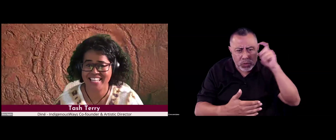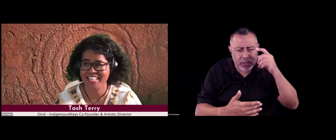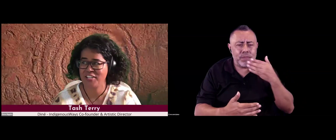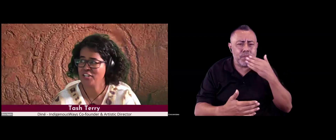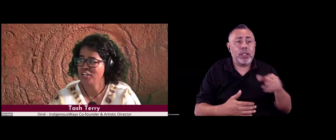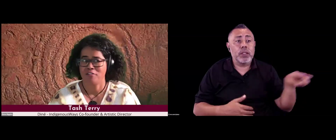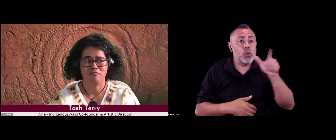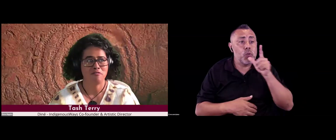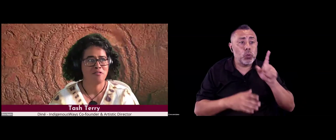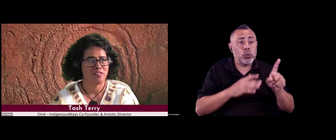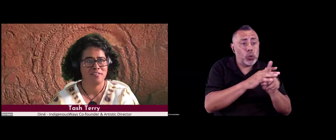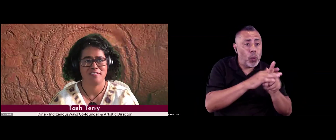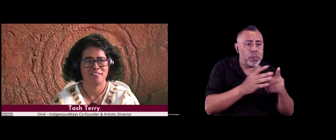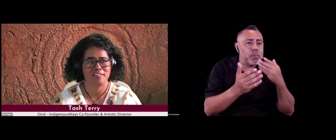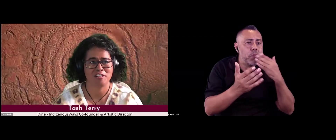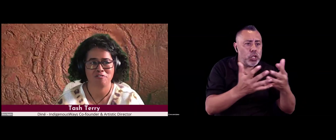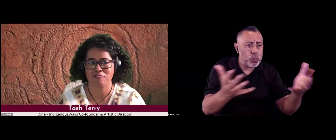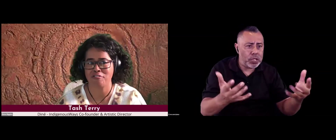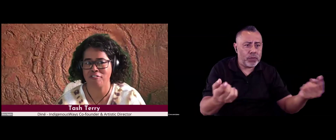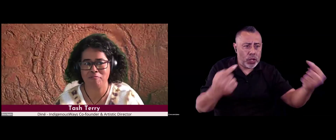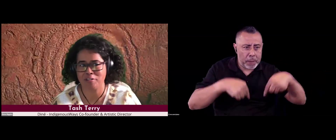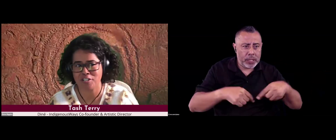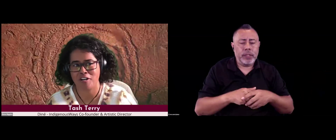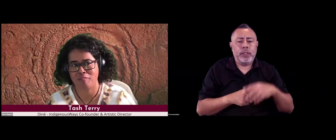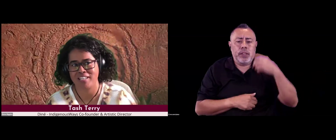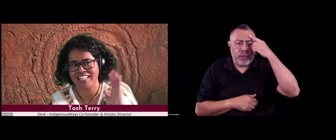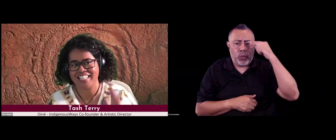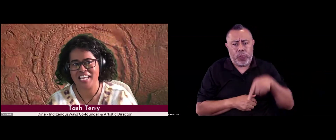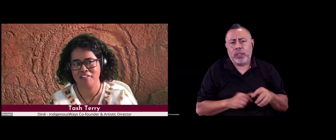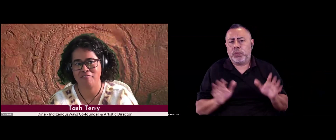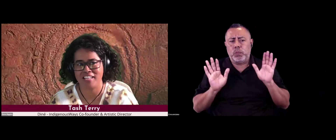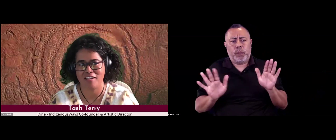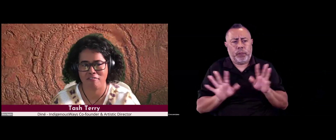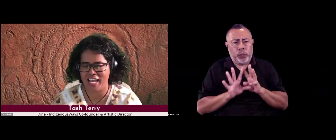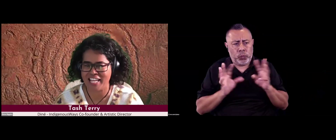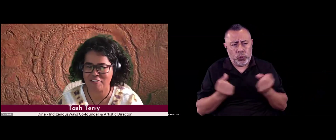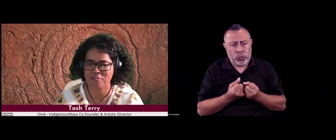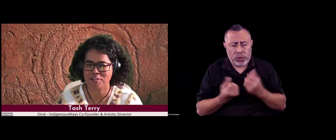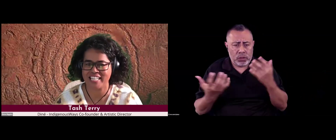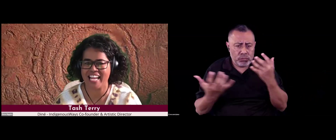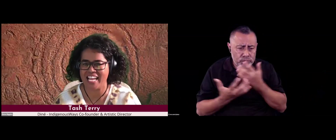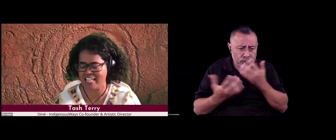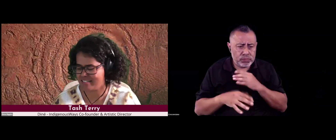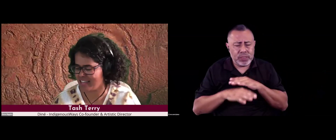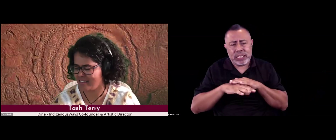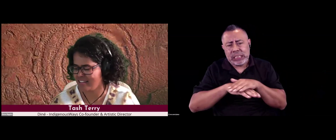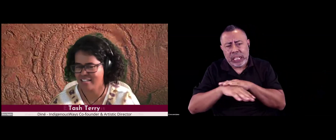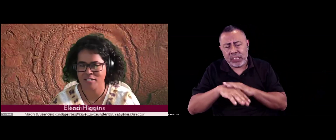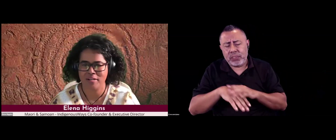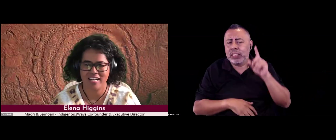And being here for this extraordinary workshop, Native Deaf Handtalk and ASL.